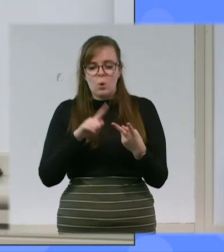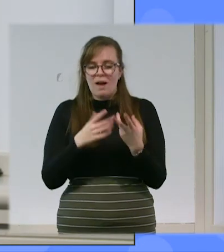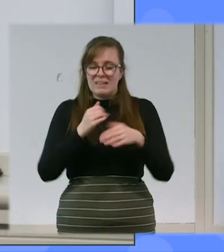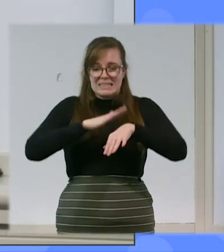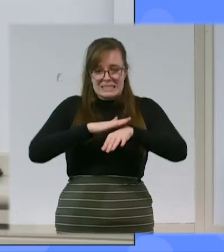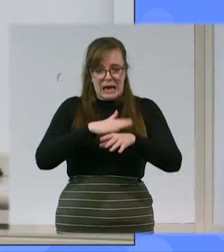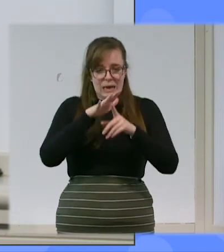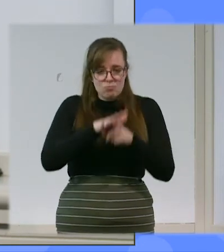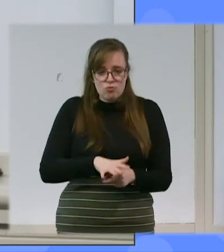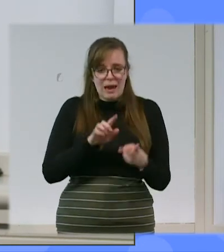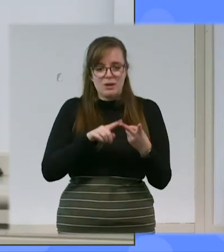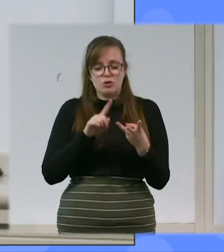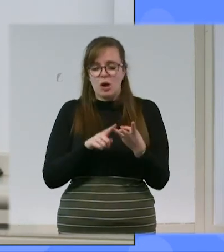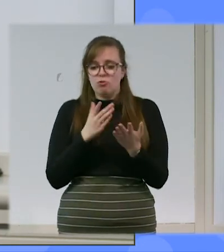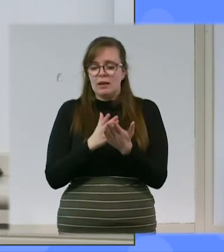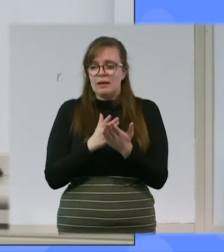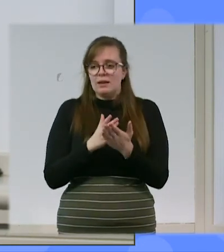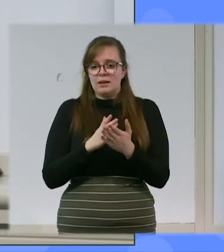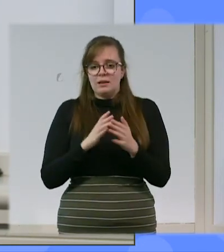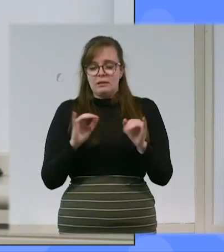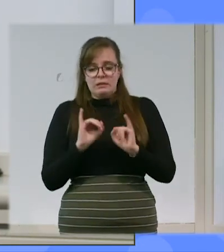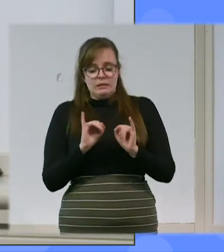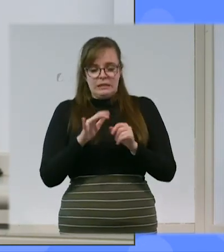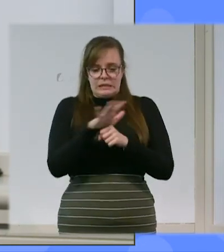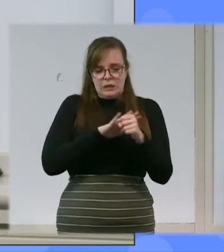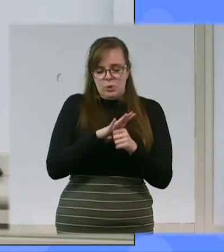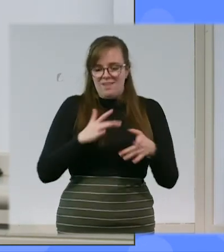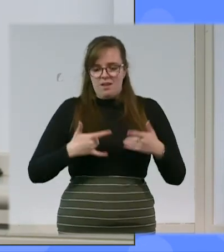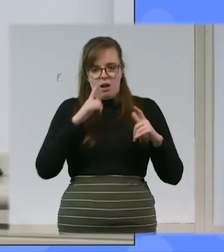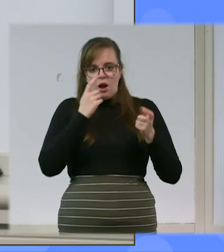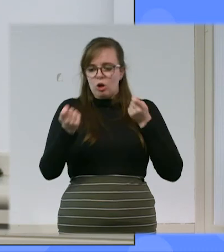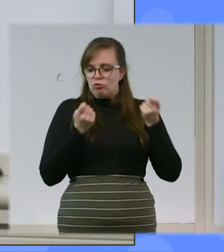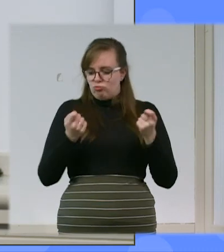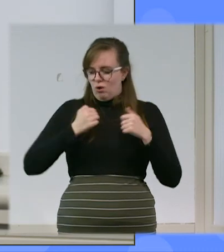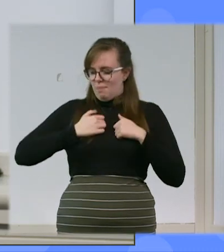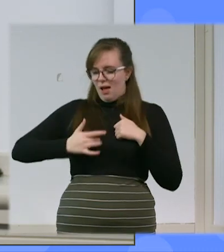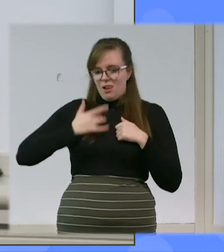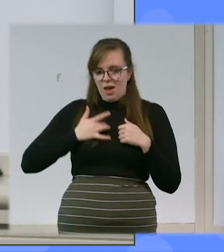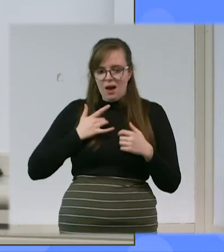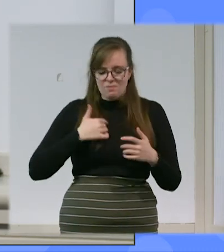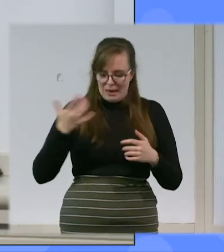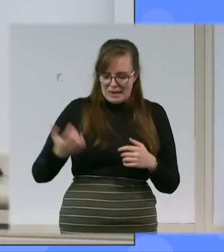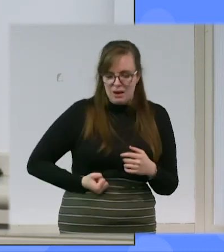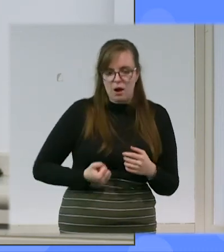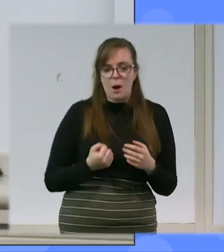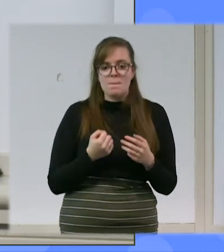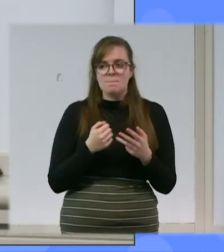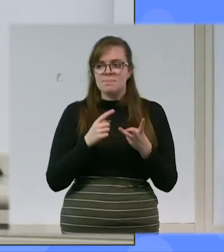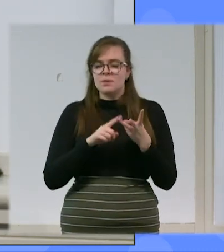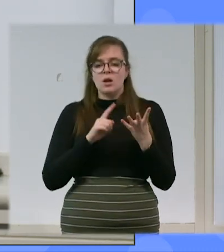putting them in precarious situations where they don't feel that they have control over their lives over their incomes and we're seeing a creased